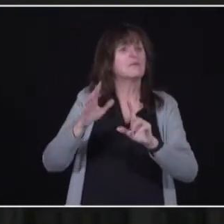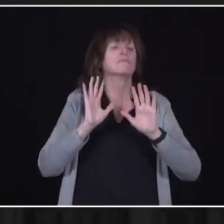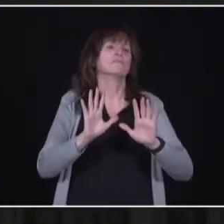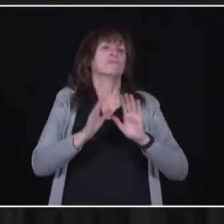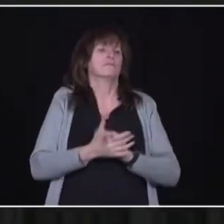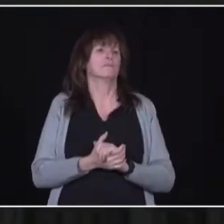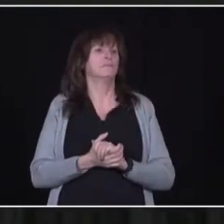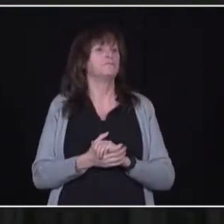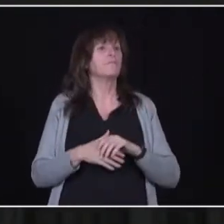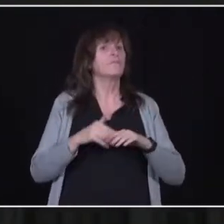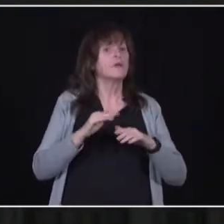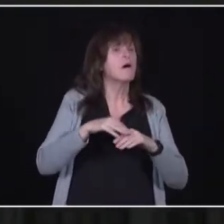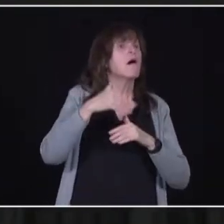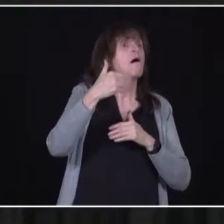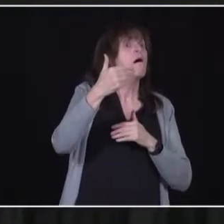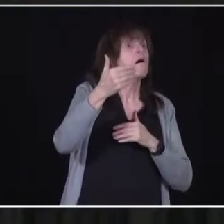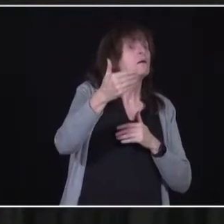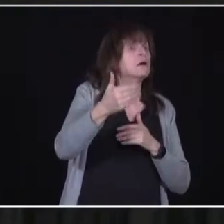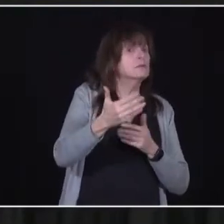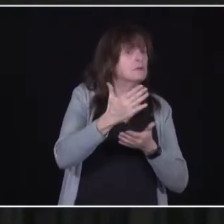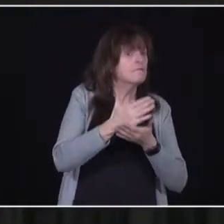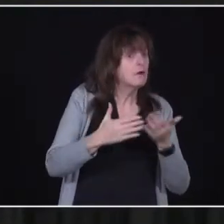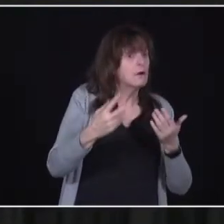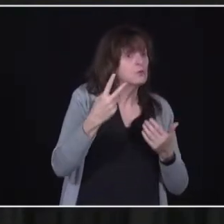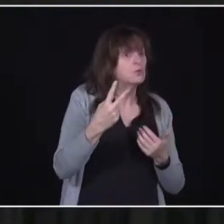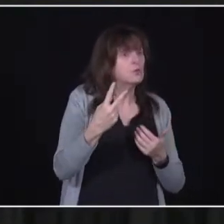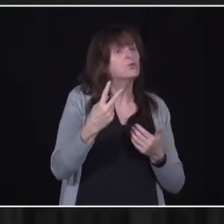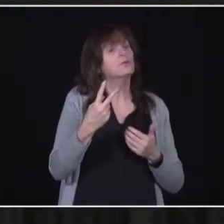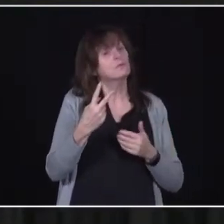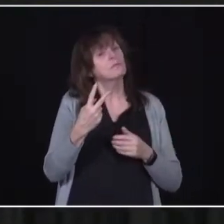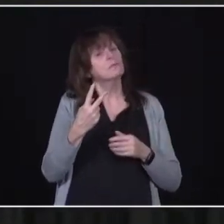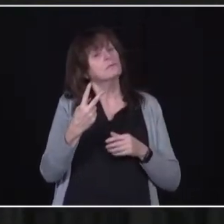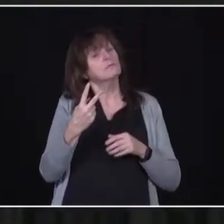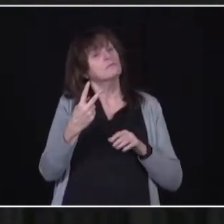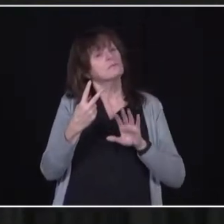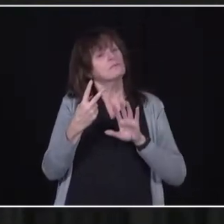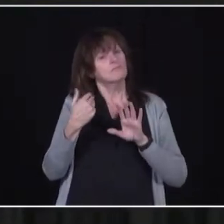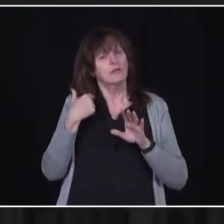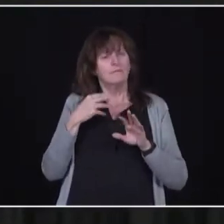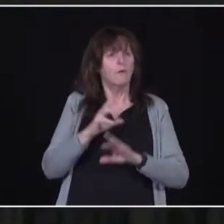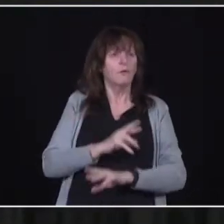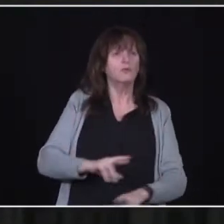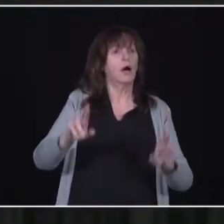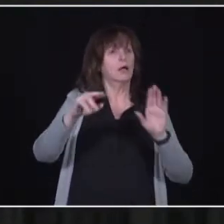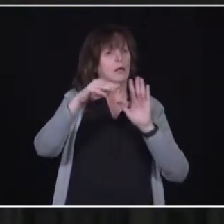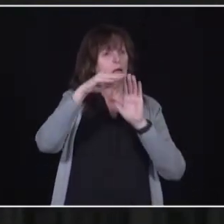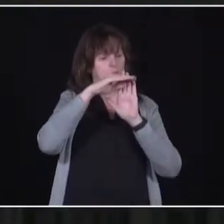get to that point , when their term is coming. Next question.